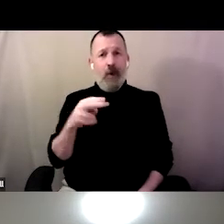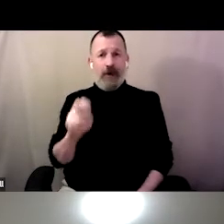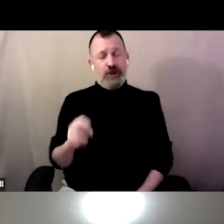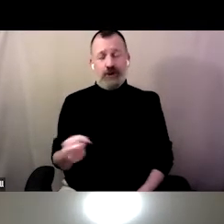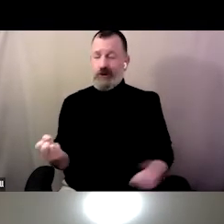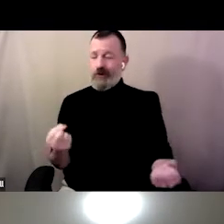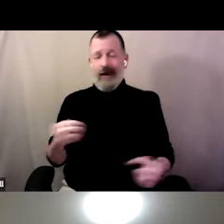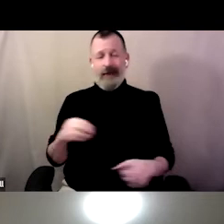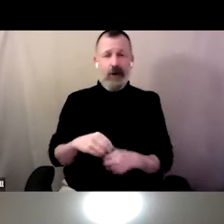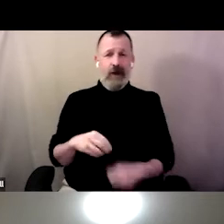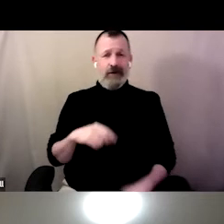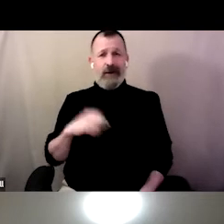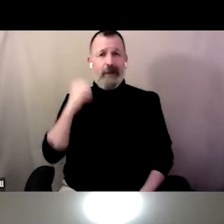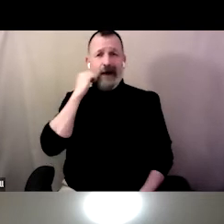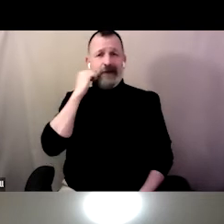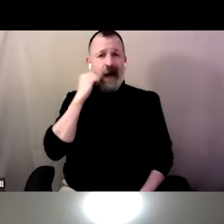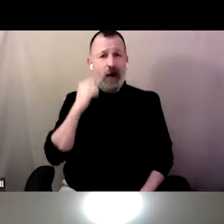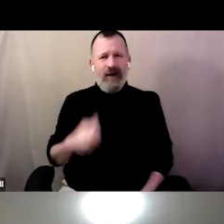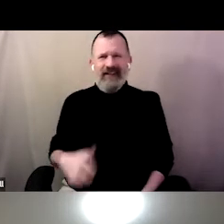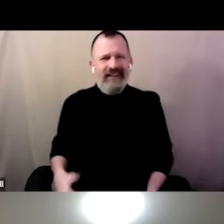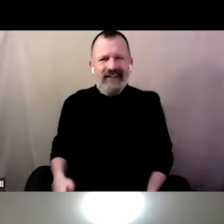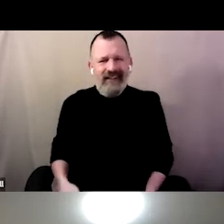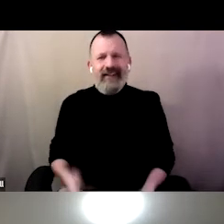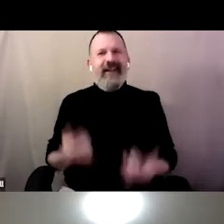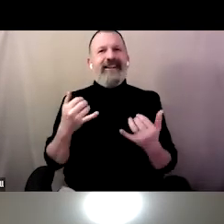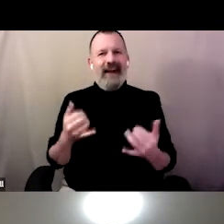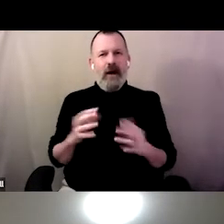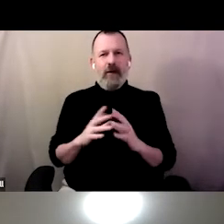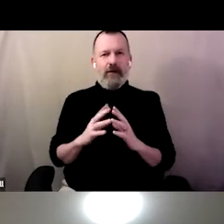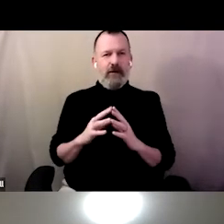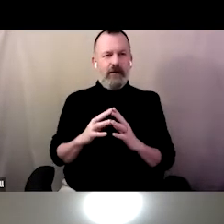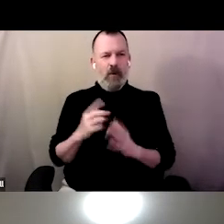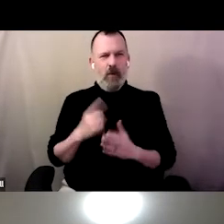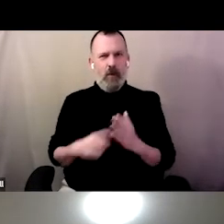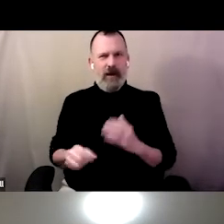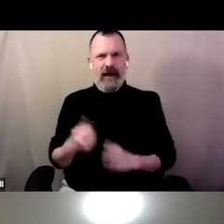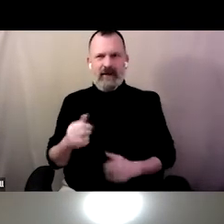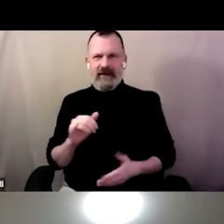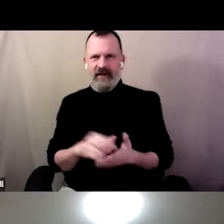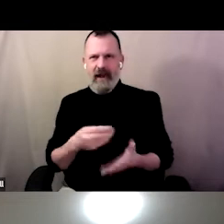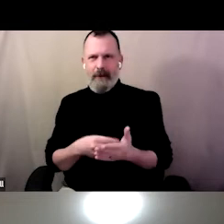CalebBarlow: Now, now we're into what else is this fueling and then you also started